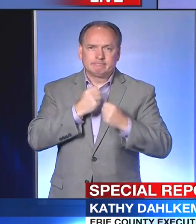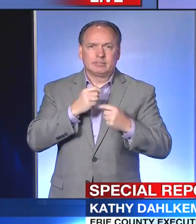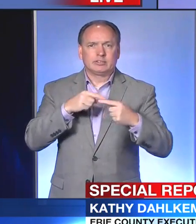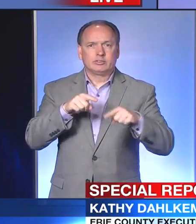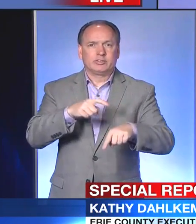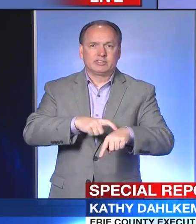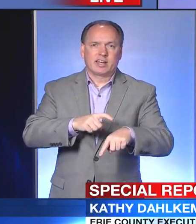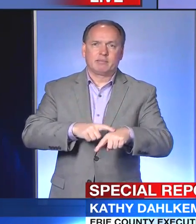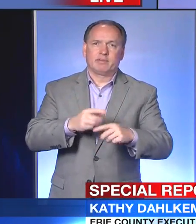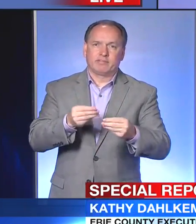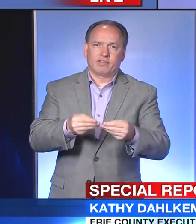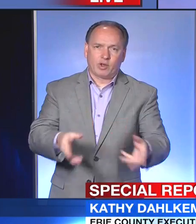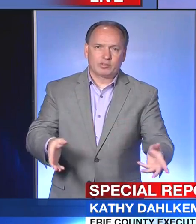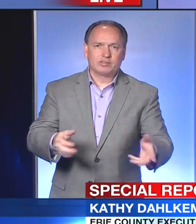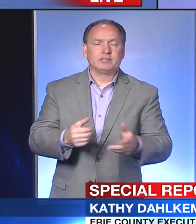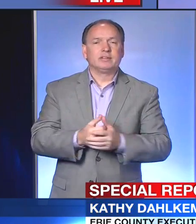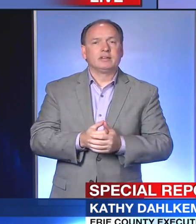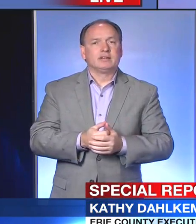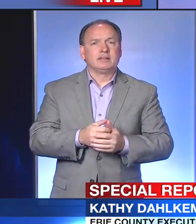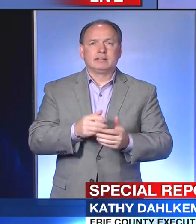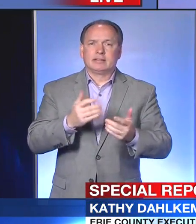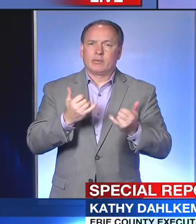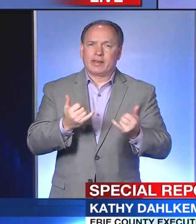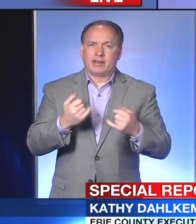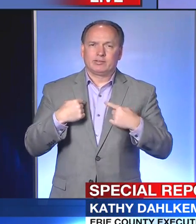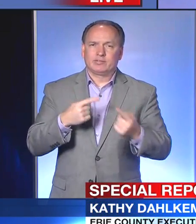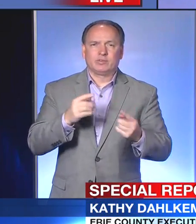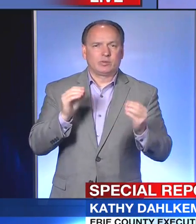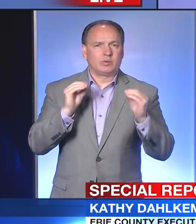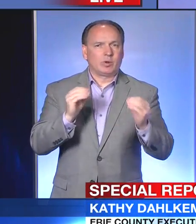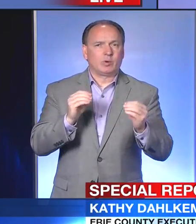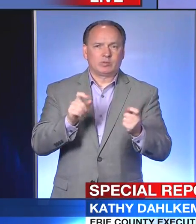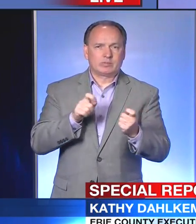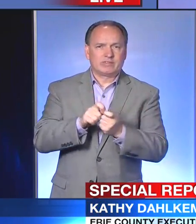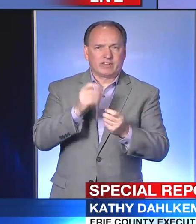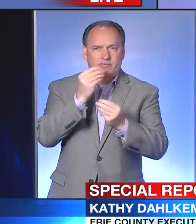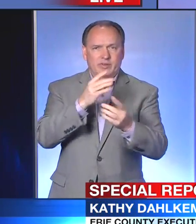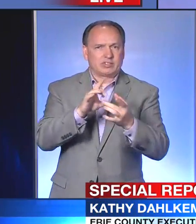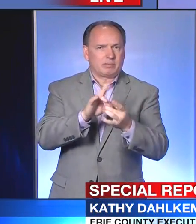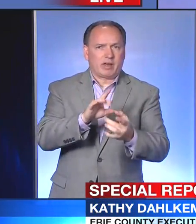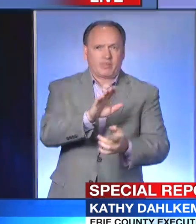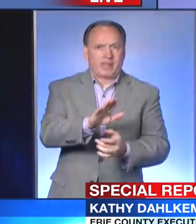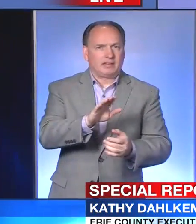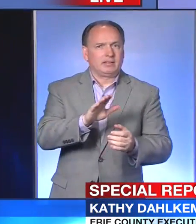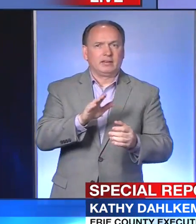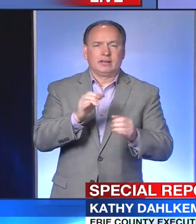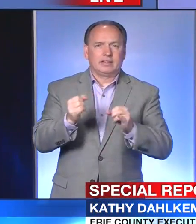AND WE EXTEND OUR DEEPEST SYMPATHY TO THE FAMILY AT THIS TIME DURING THEIR TIME OF LOSS.